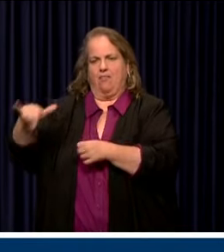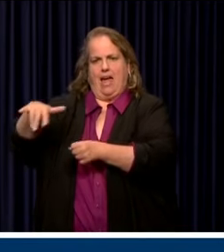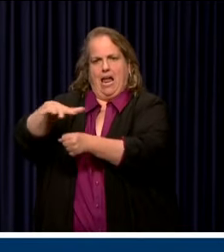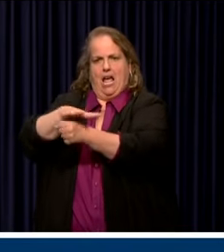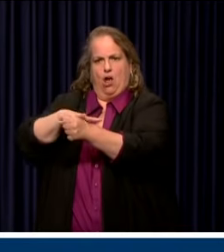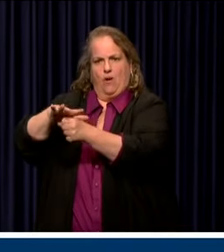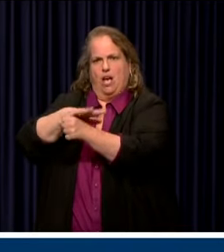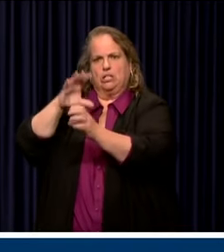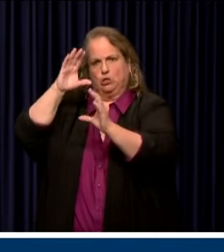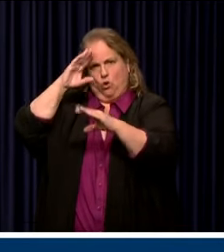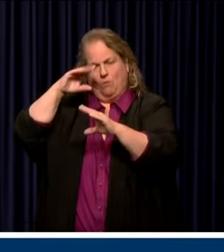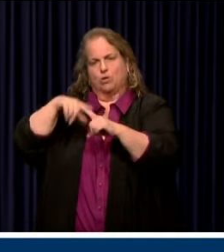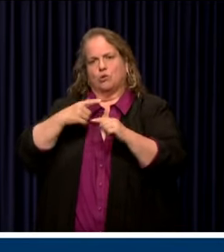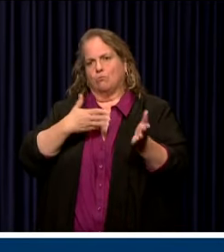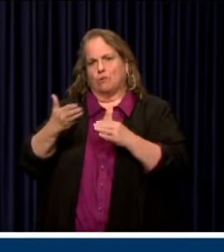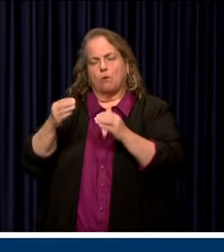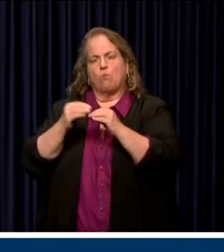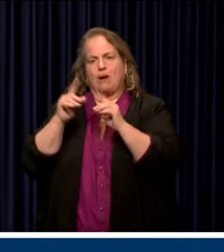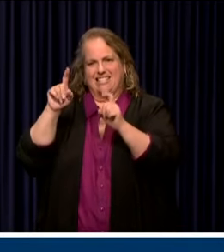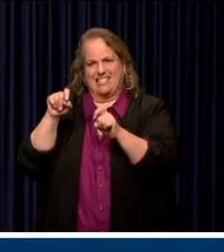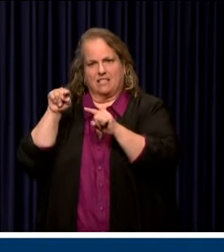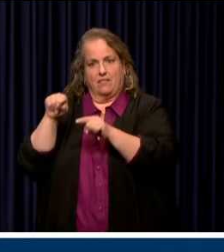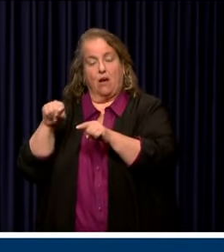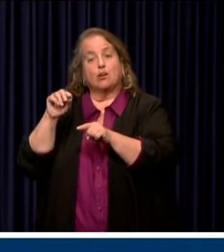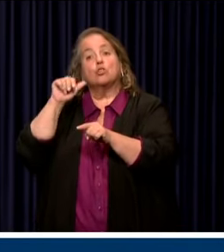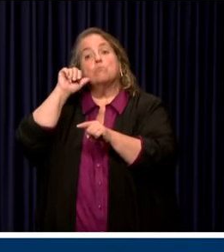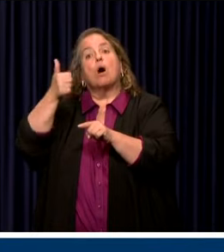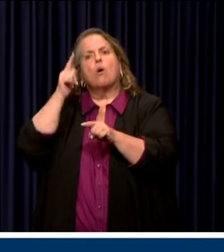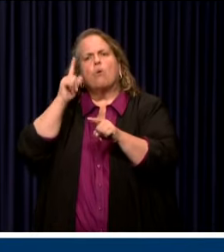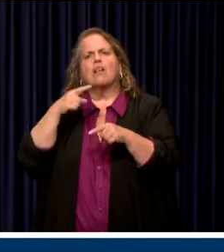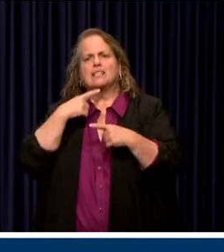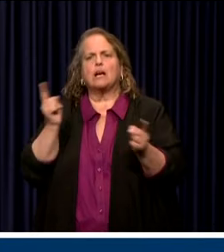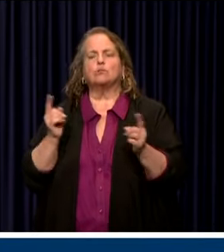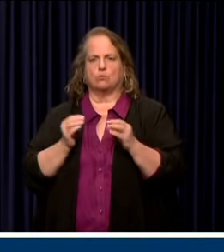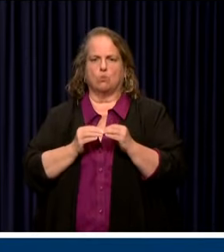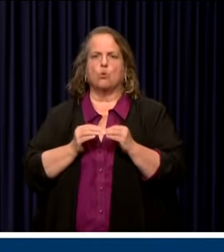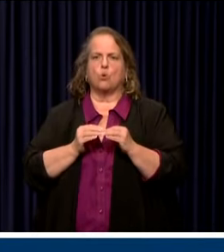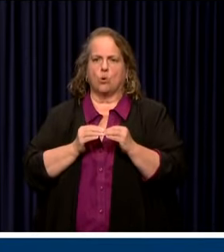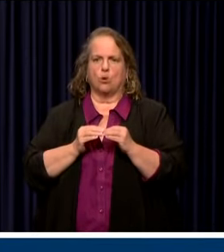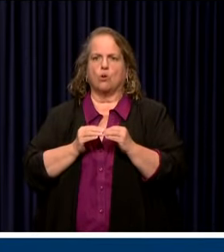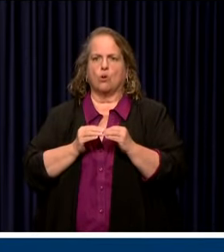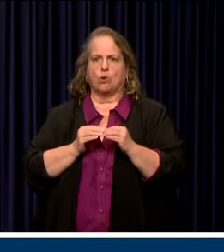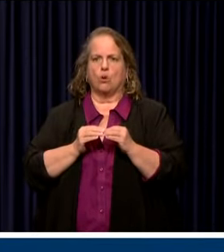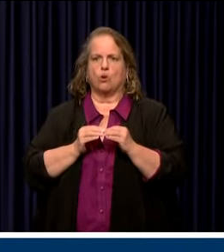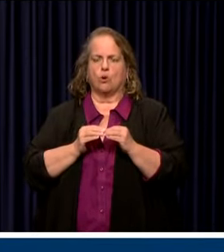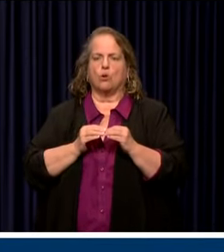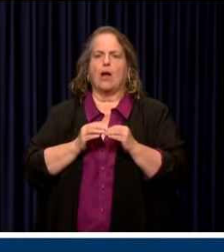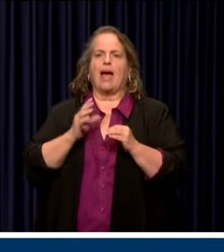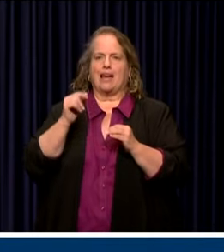ALL RIGHT. SO WE'VE GONE FROM PER .2 TO